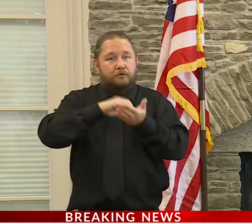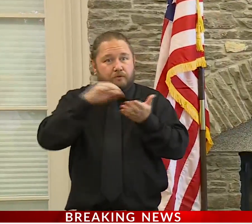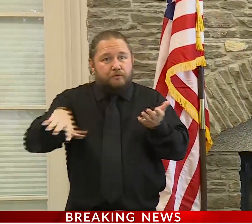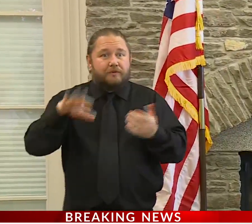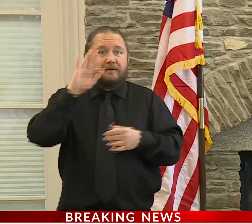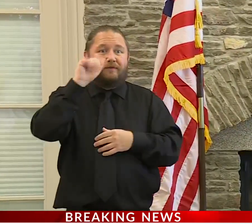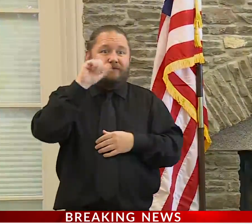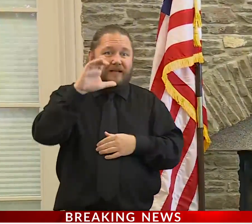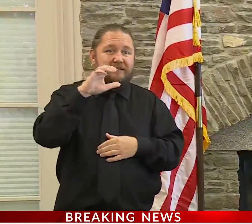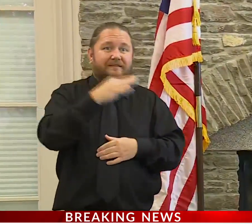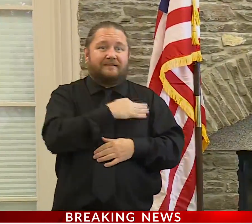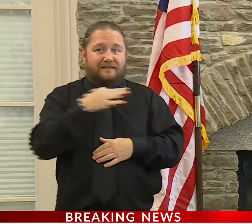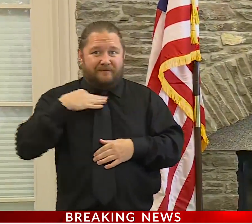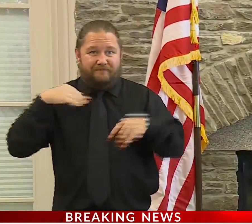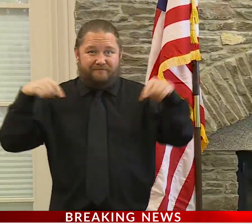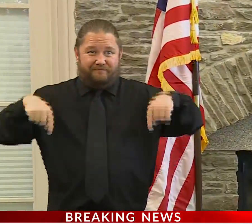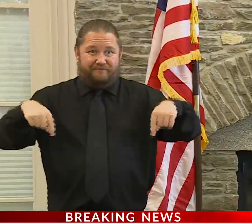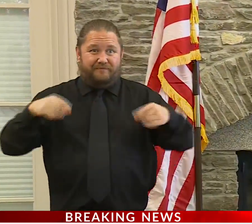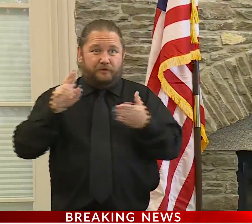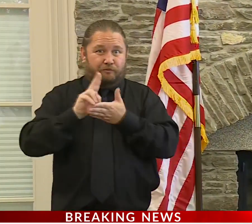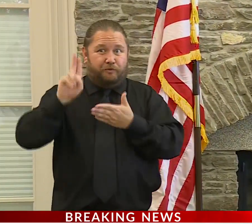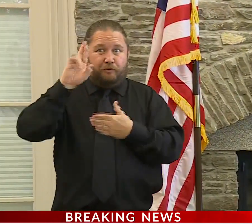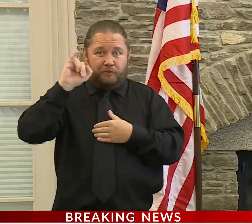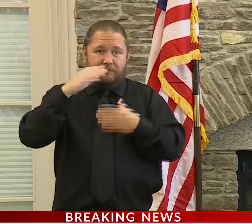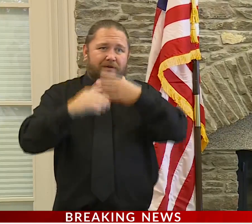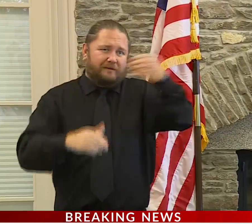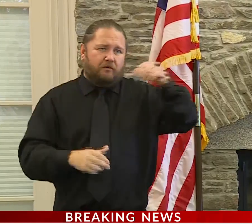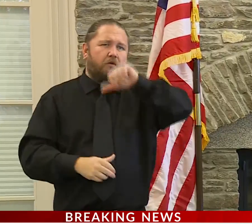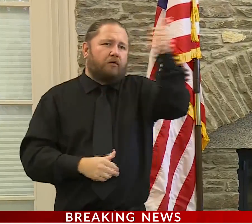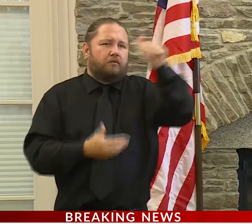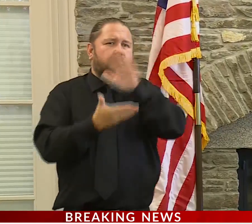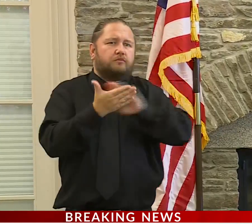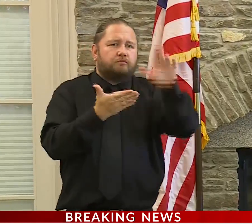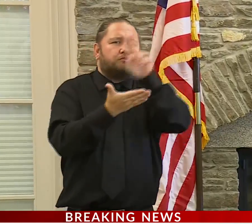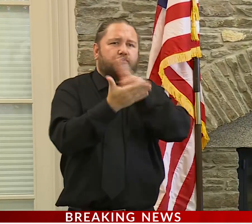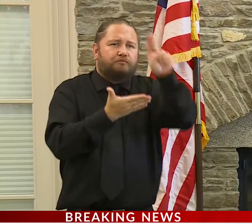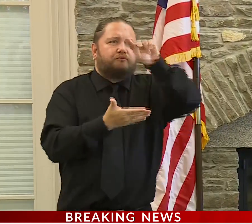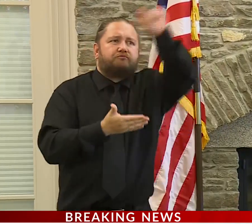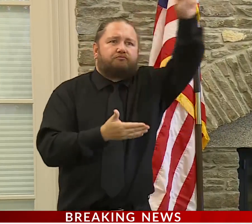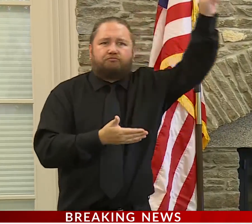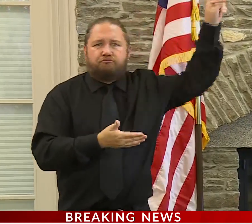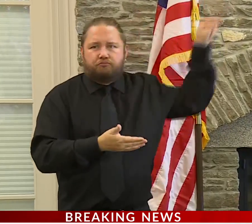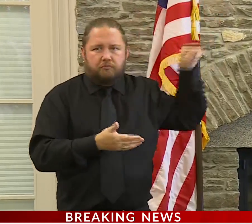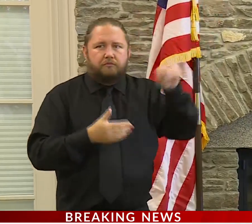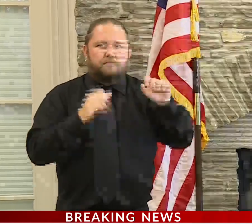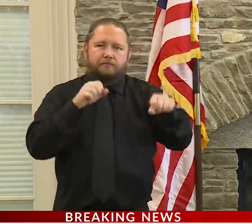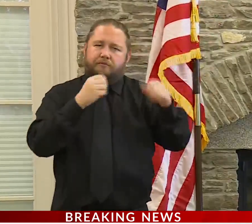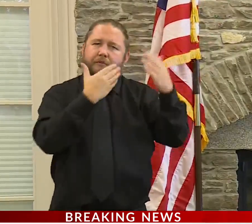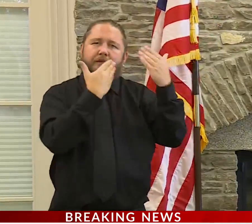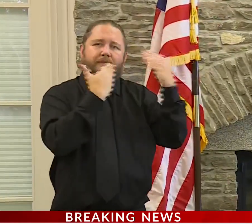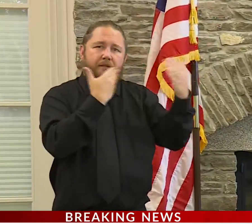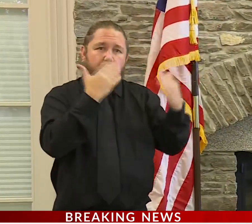FORCE AND THE FACILITY THE STUDENTS THAT AND THE FACULTY HE AND THE HERE YOUR MIND,